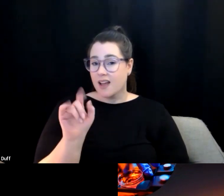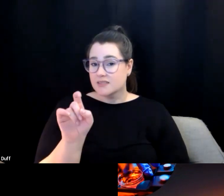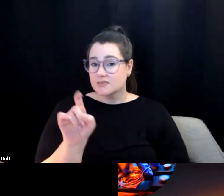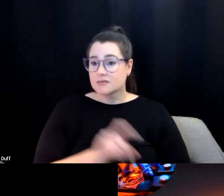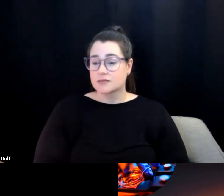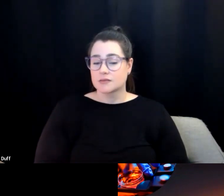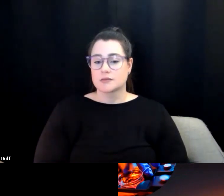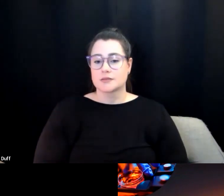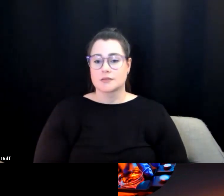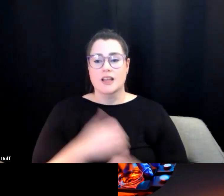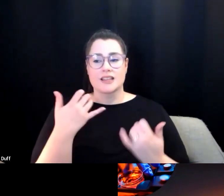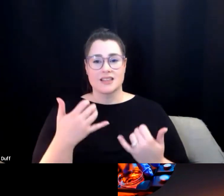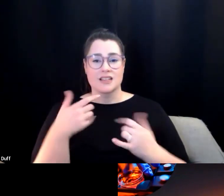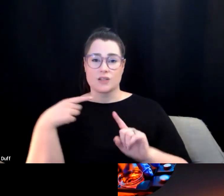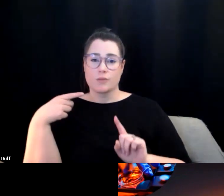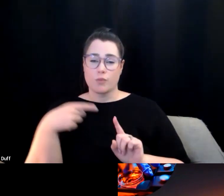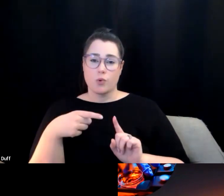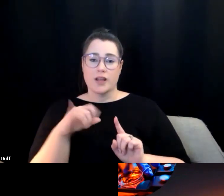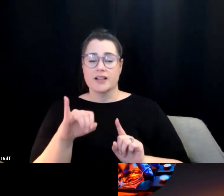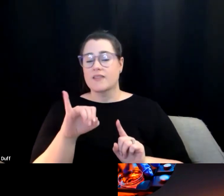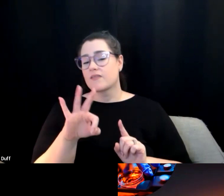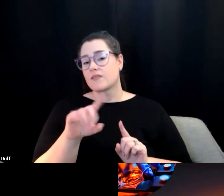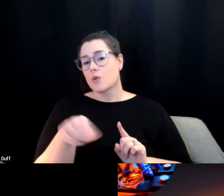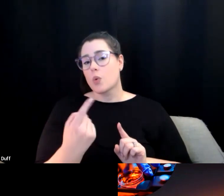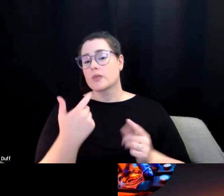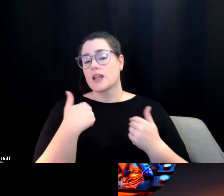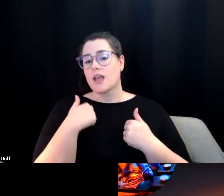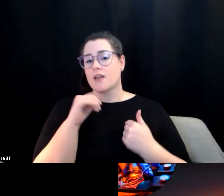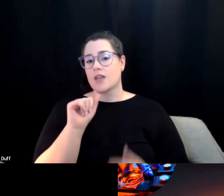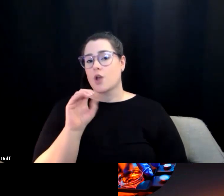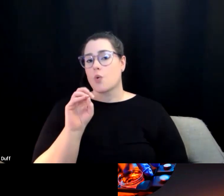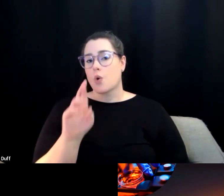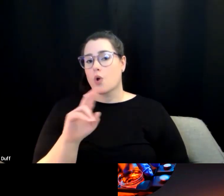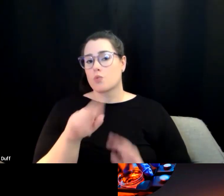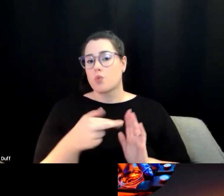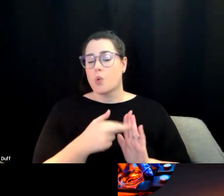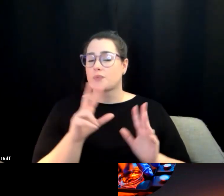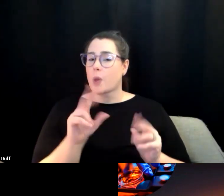Stephanie Yee: So, at this point, if you only have an AOR role, no, you cannot create proposals.